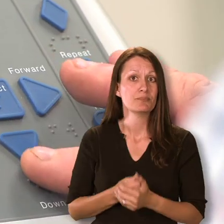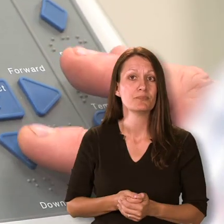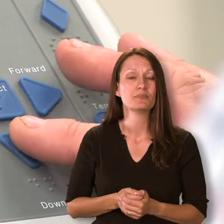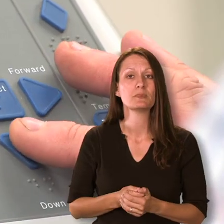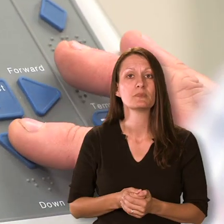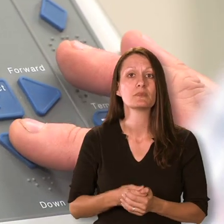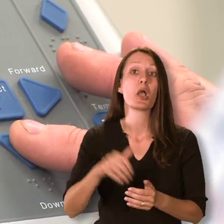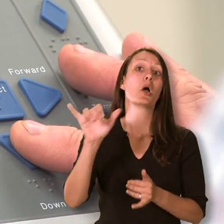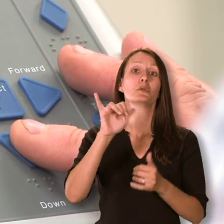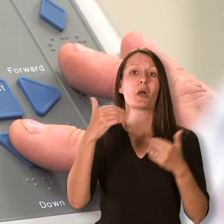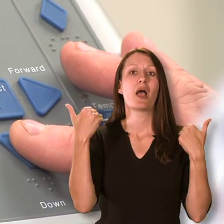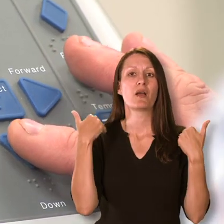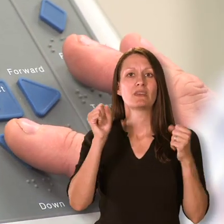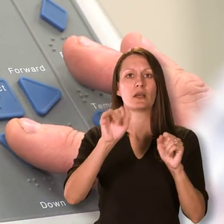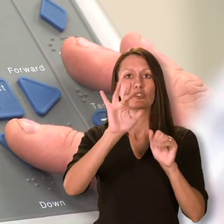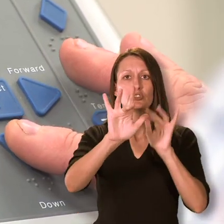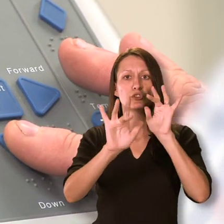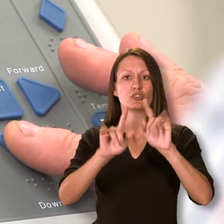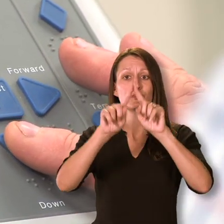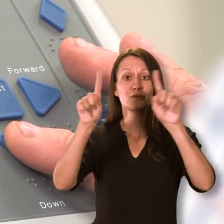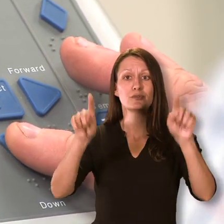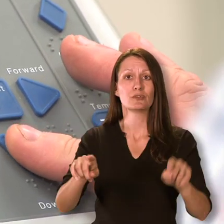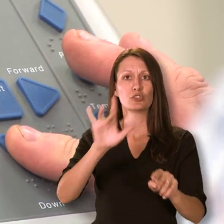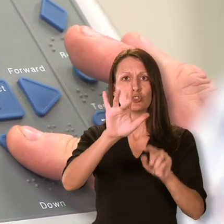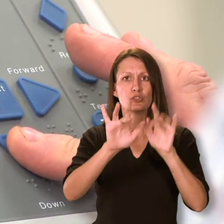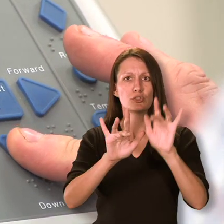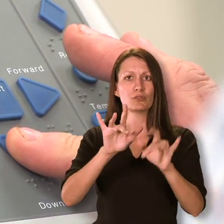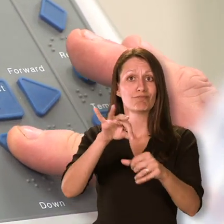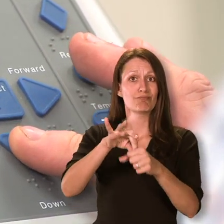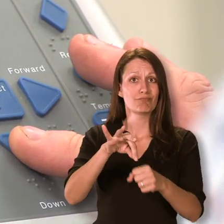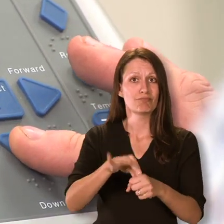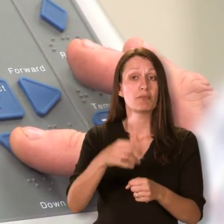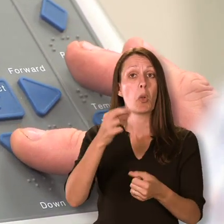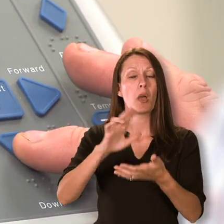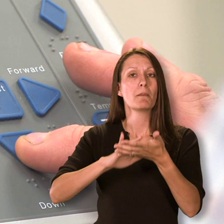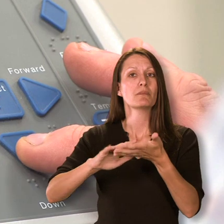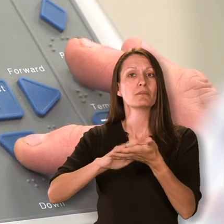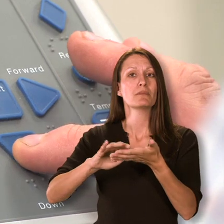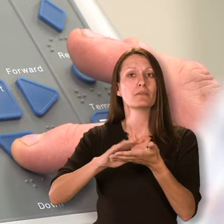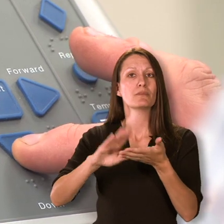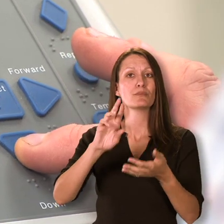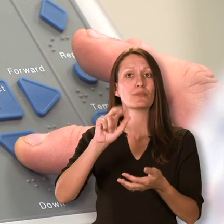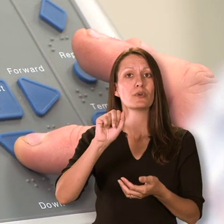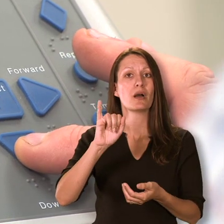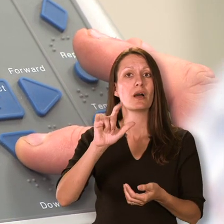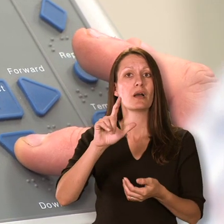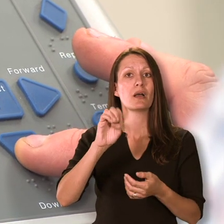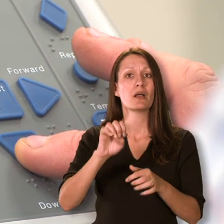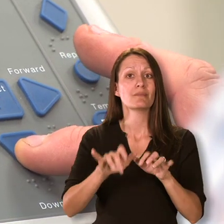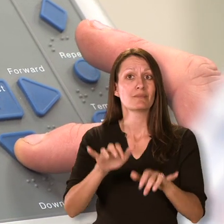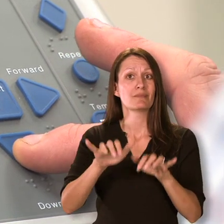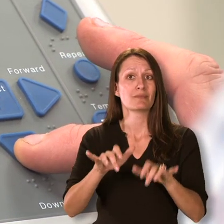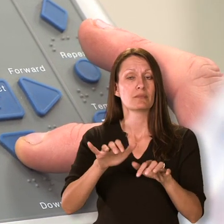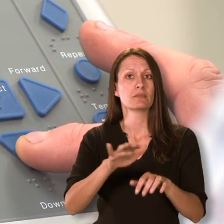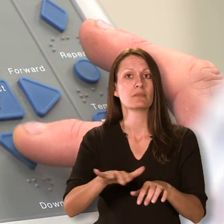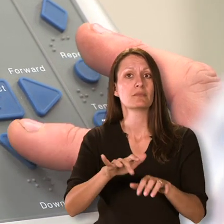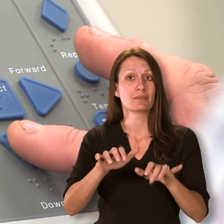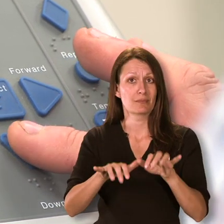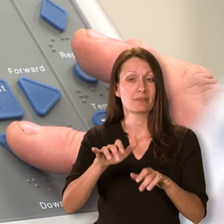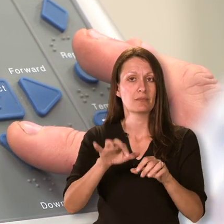You also can use a touch screen or Braille keypad to enter your choices.